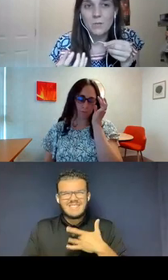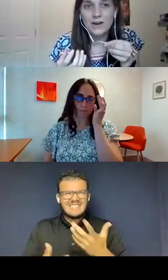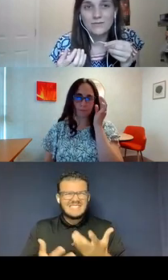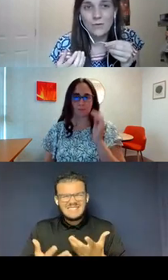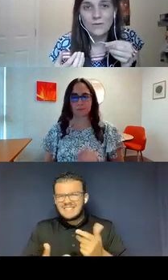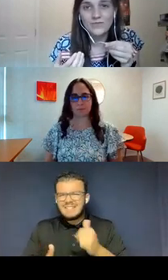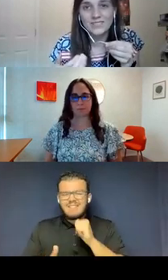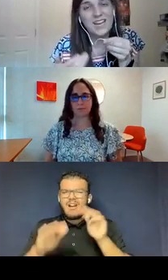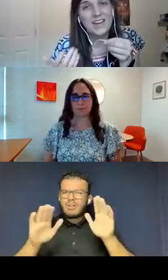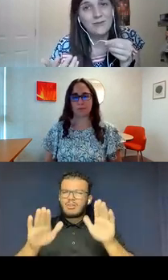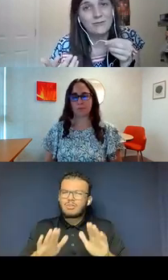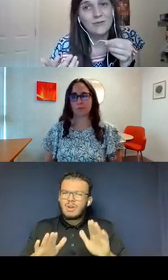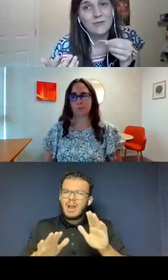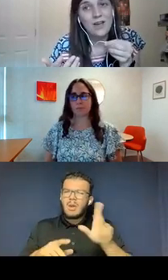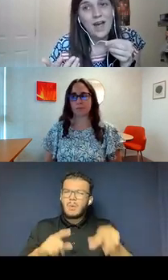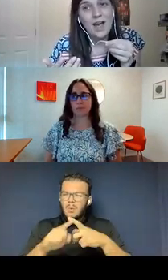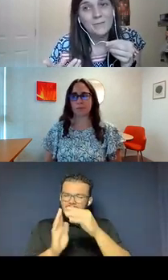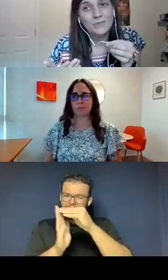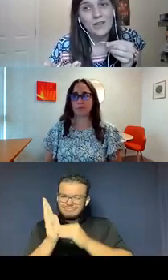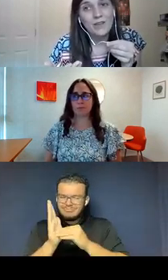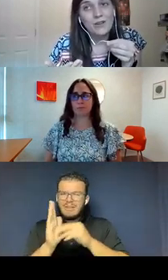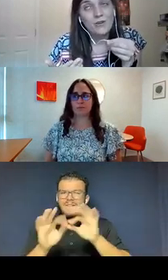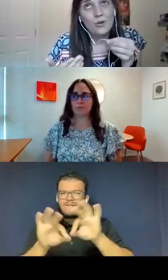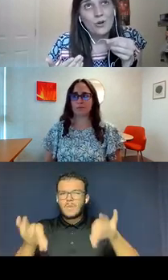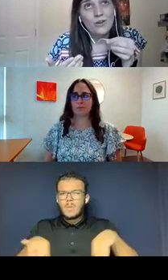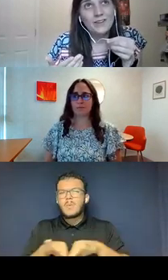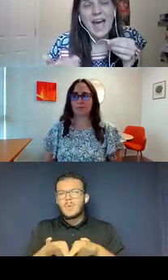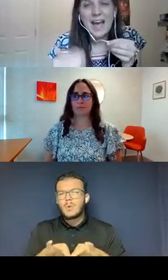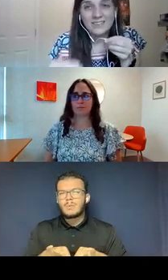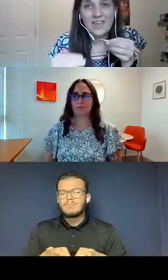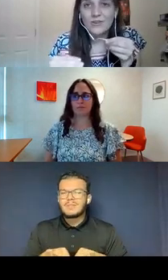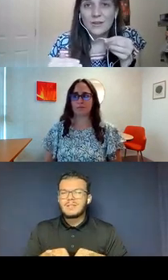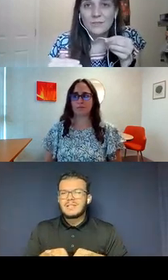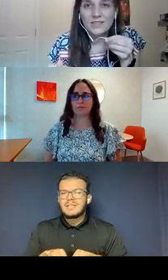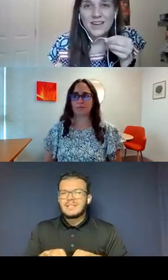to the reporting form that's kind of asking for something